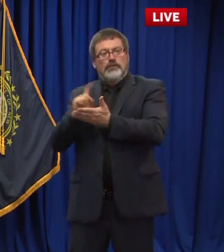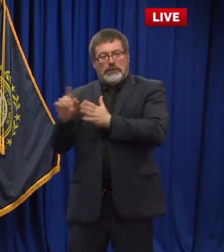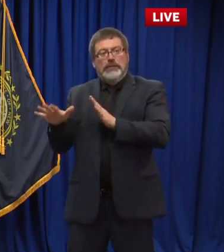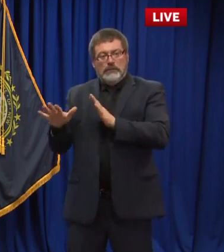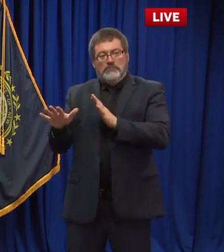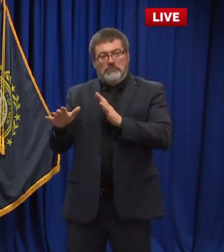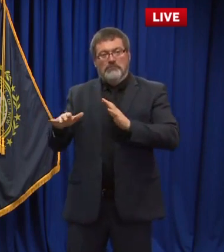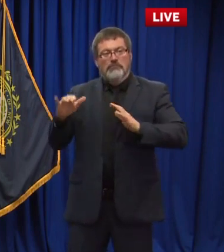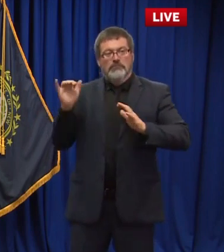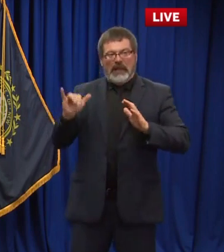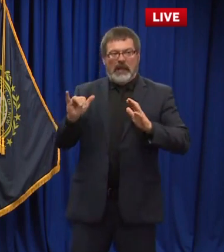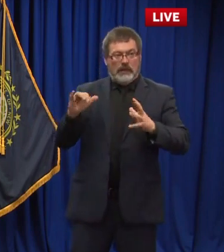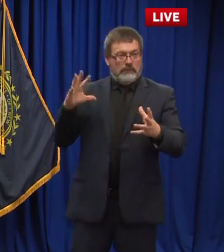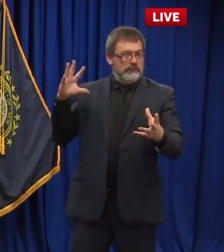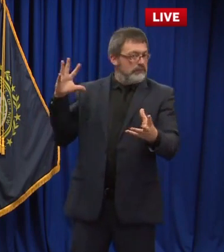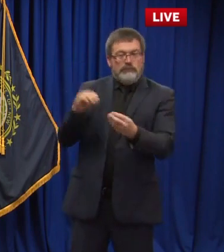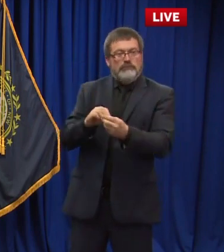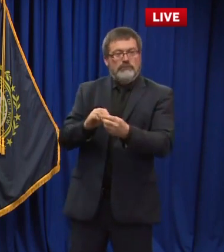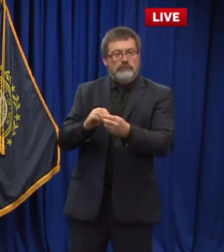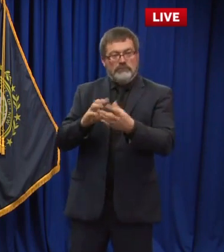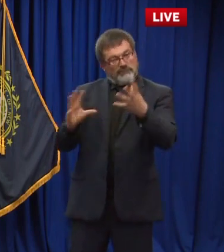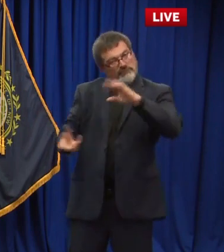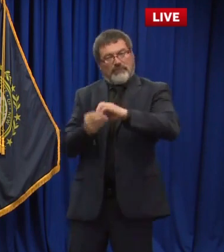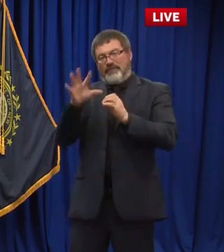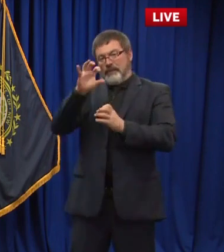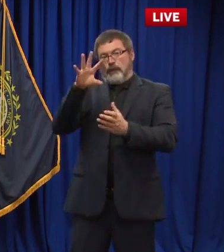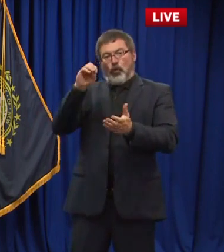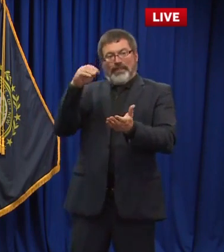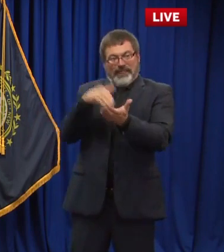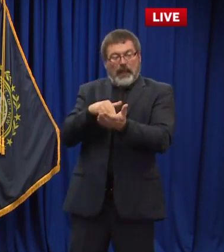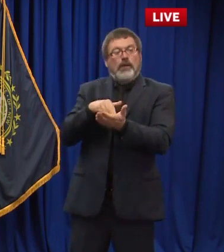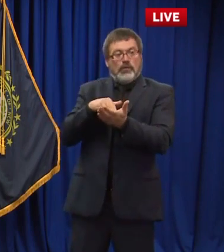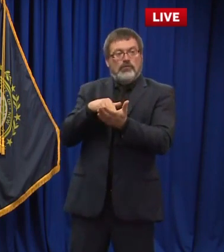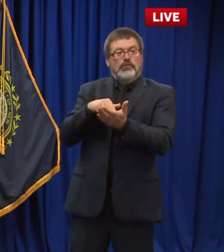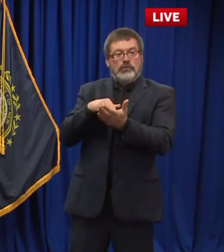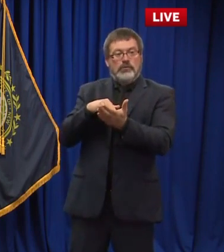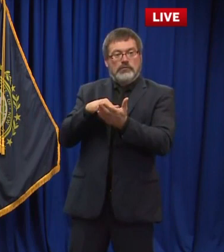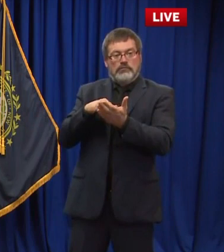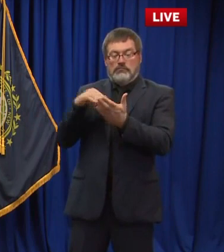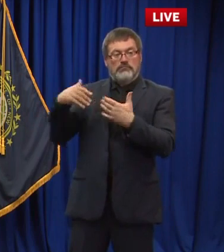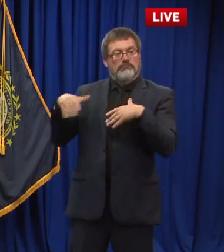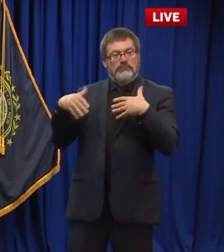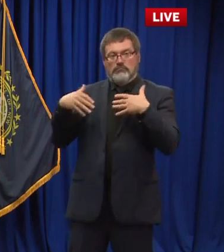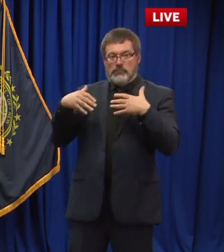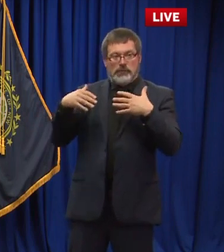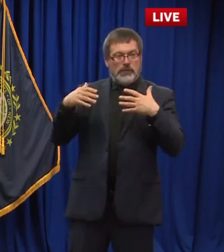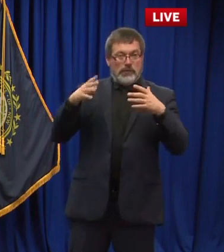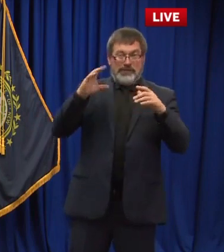YOU CAN SEE OVER 50,000 CALLS THEY HAVE TAKEN FROM PEOPLE ACROSS THE STATE.